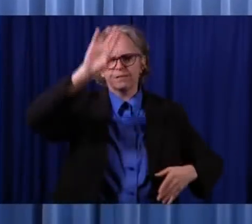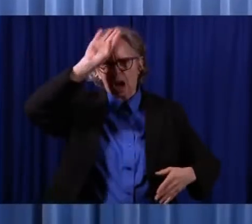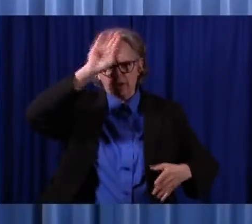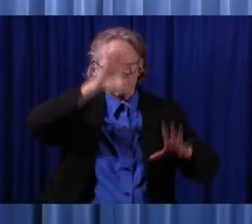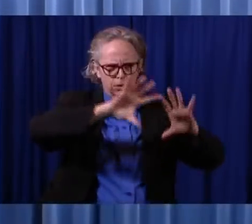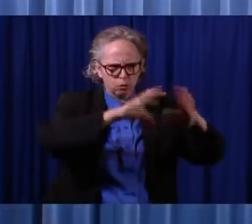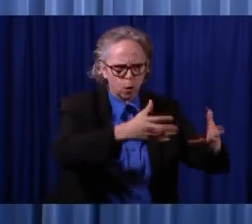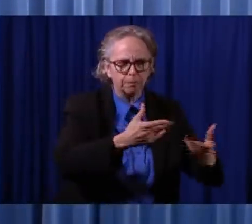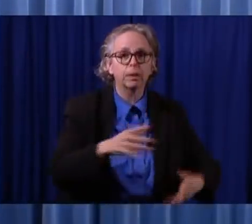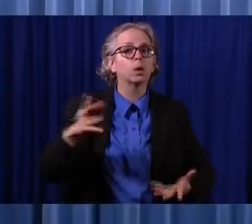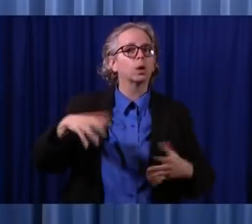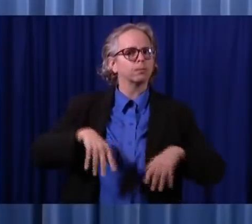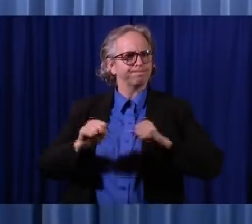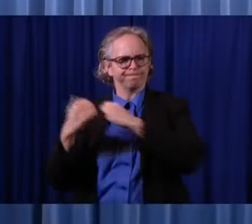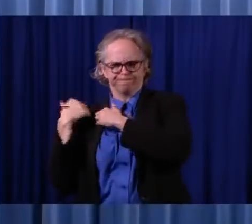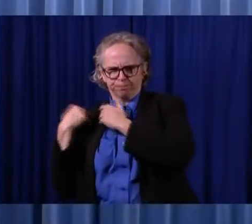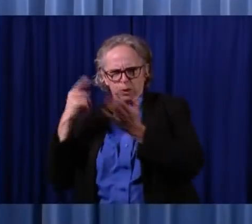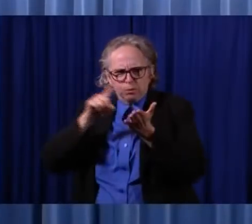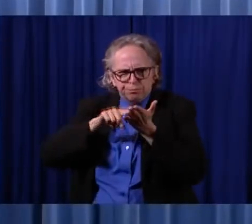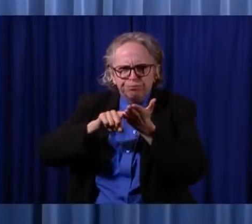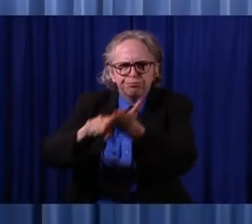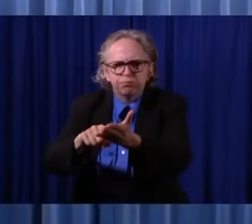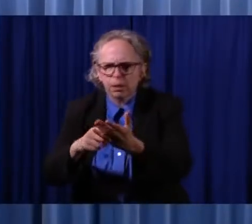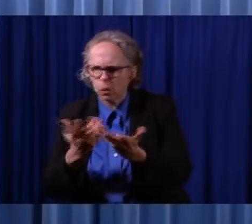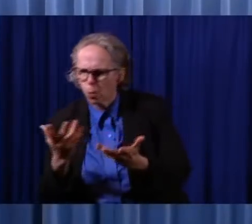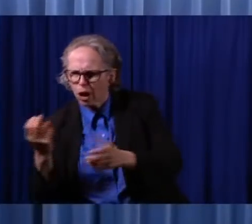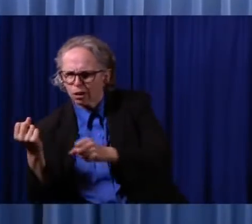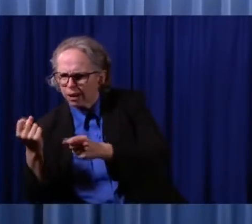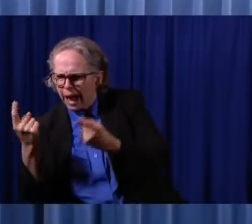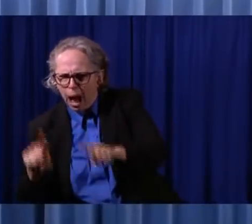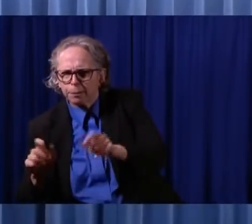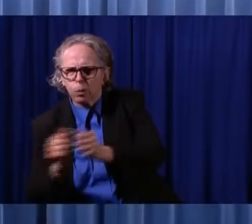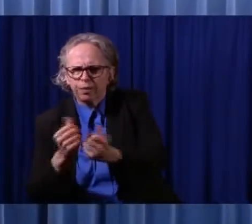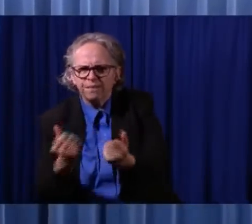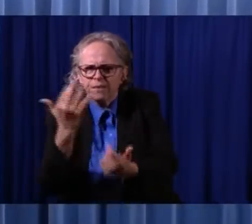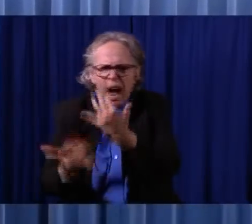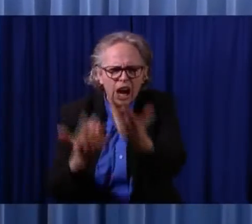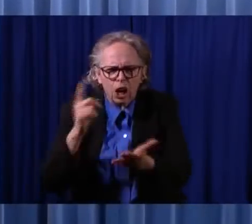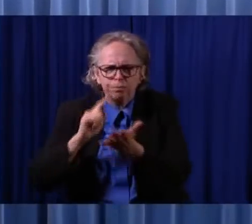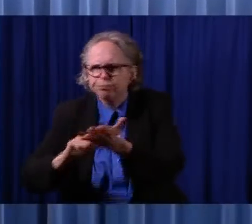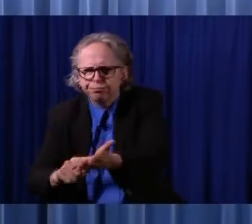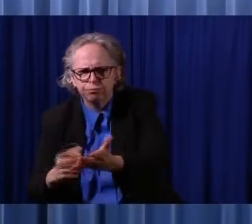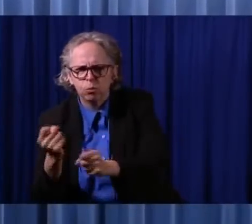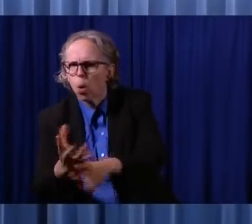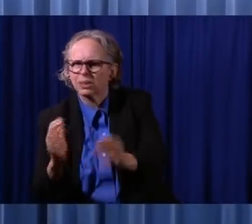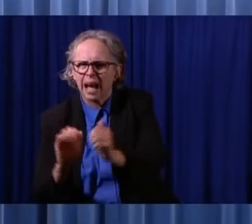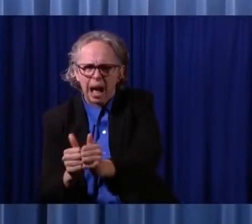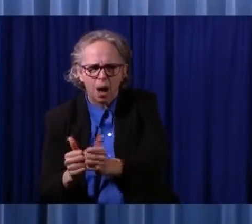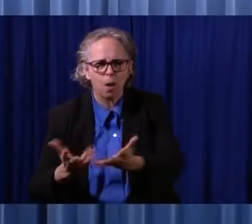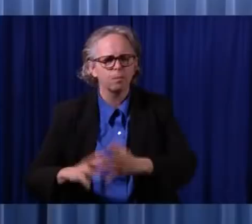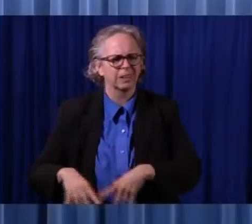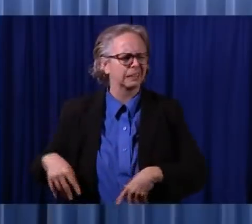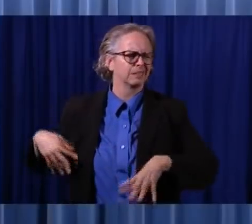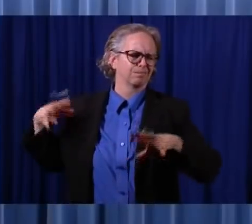INCLUDING TRAINING FIREFIGHTERS, INSPECTING BUSINESSES, INVESTIGATING SUSPICIOUS FIRES, AND EDUCATING THE PUBLIC ABOUT POTENTIAL